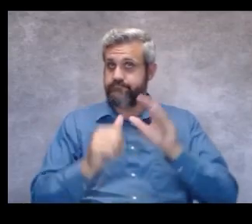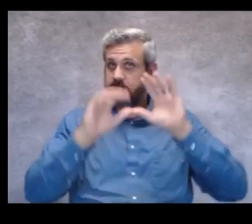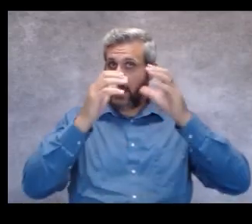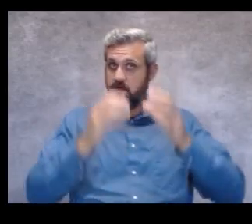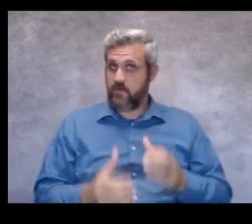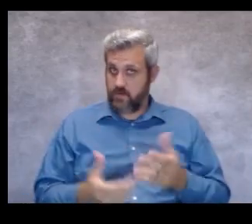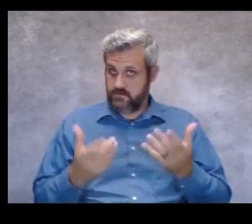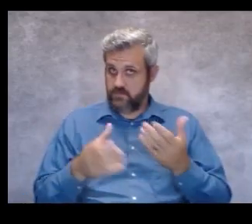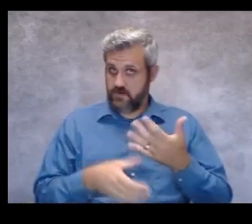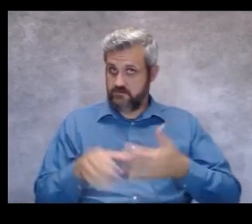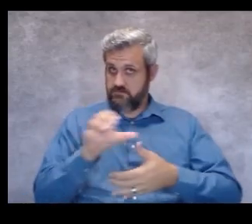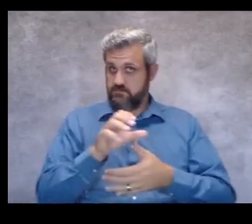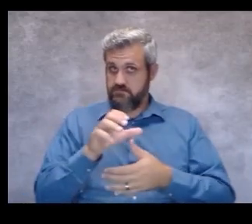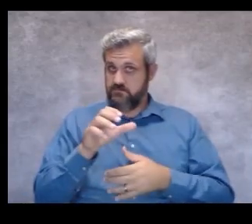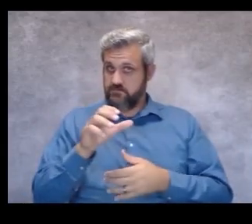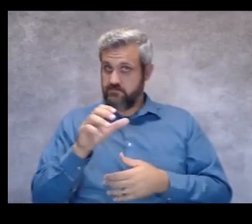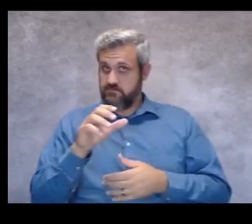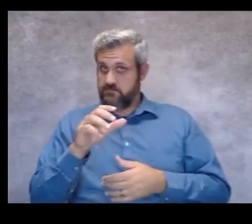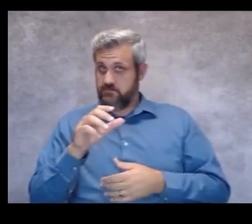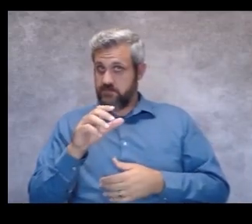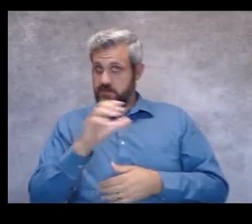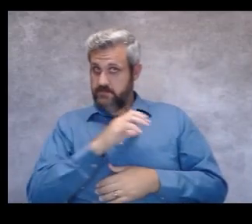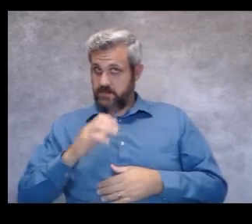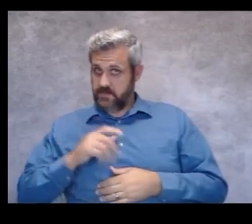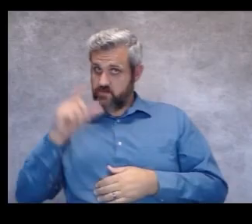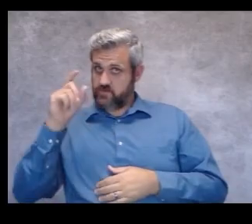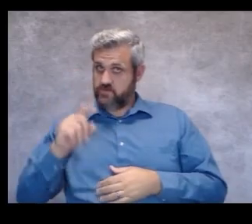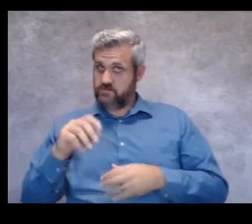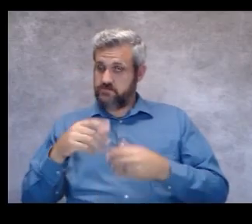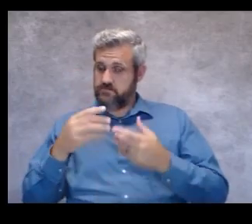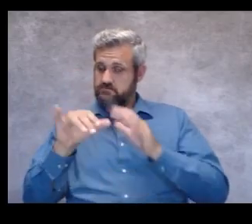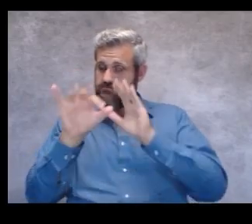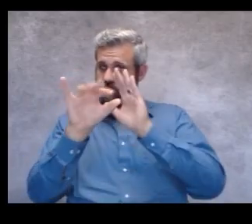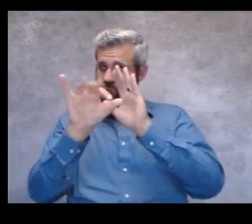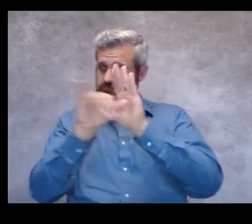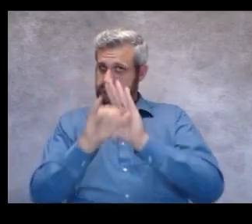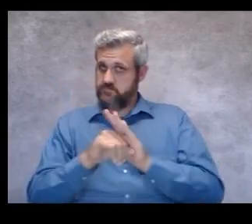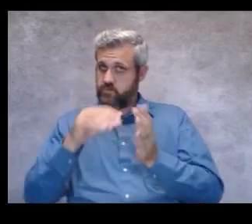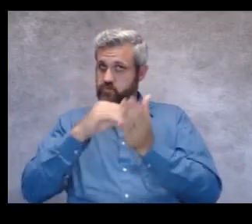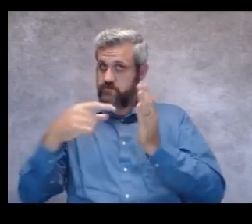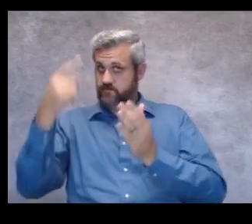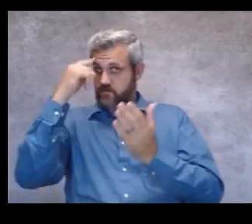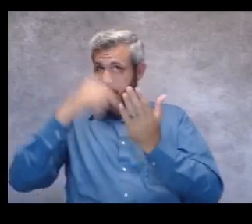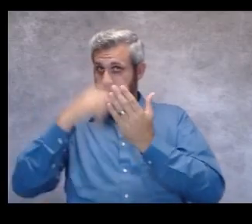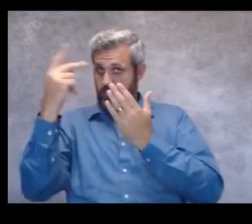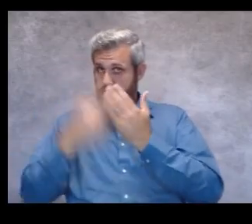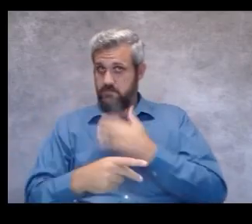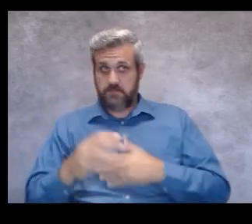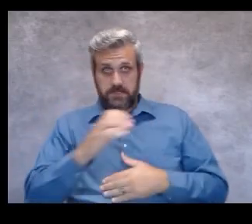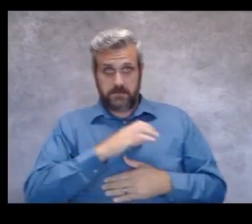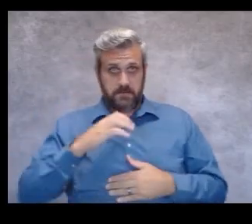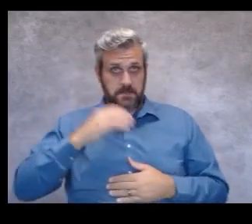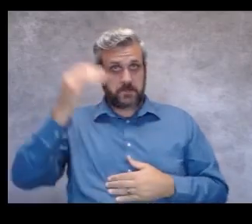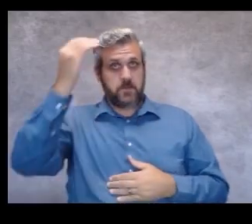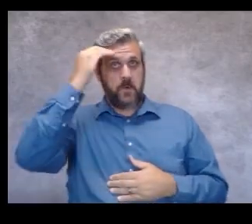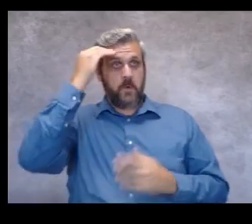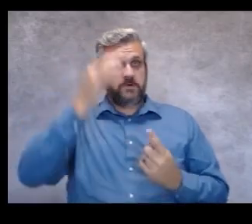role of the committee to identify students for the program? Does the committee understand special considerations?